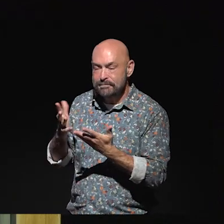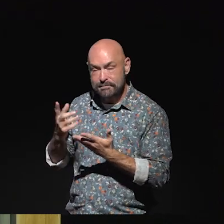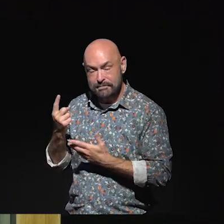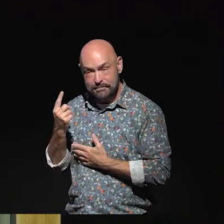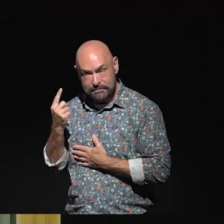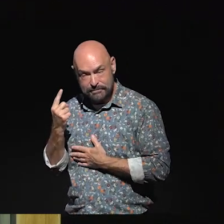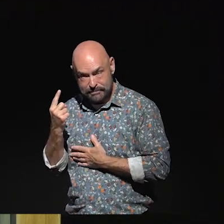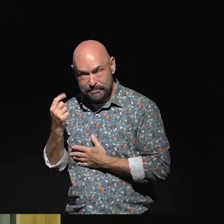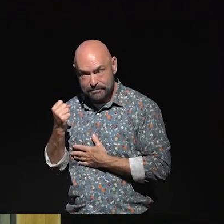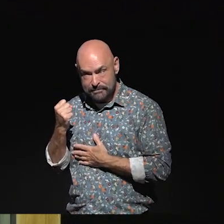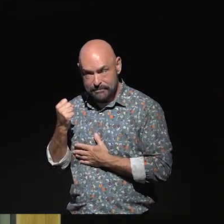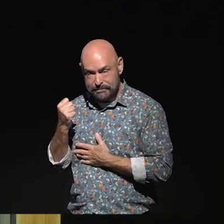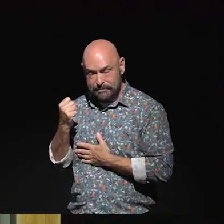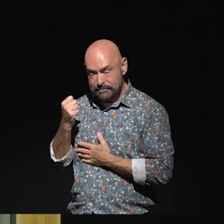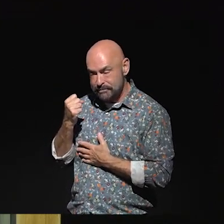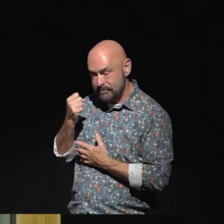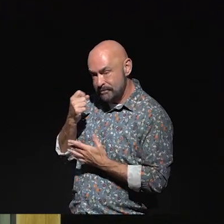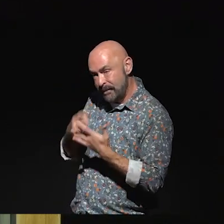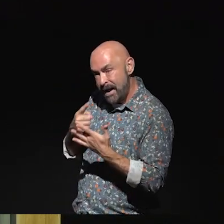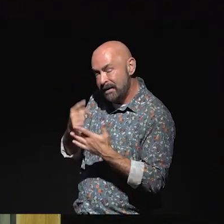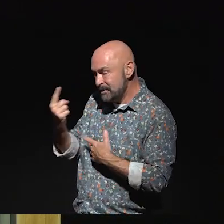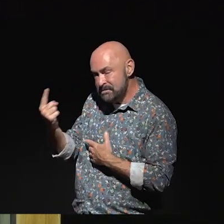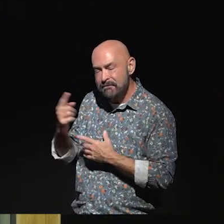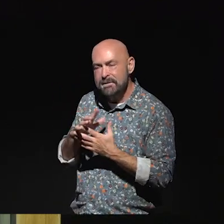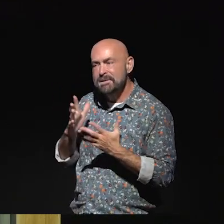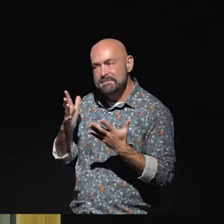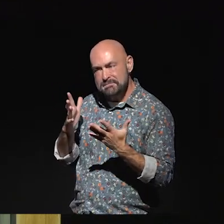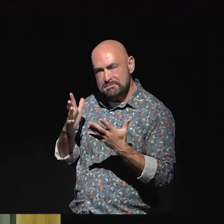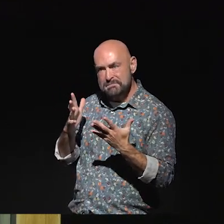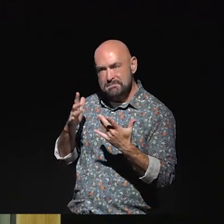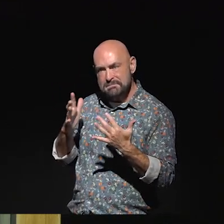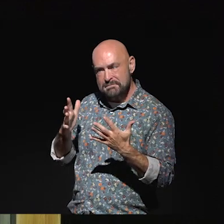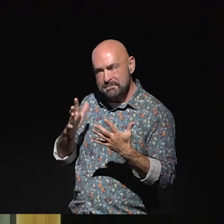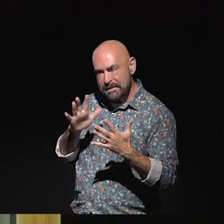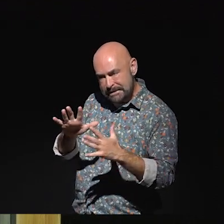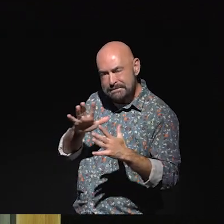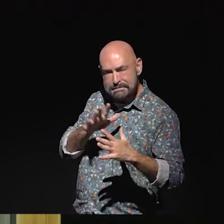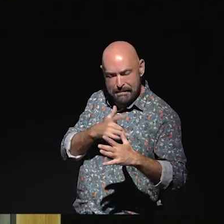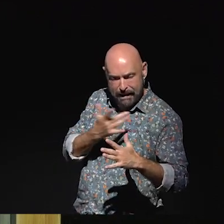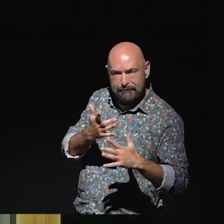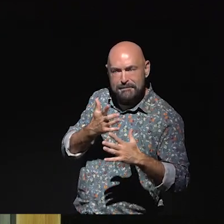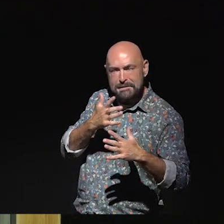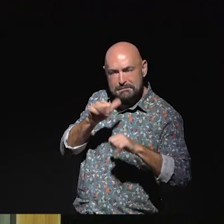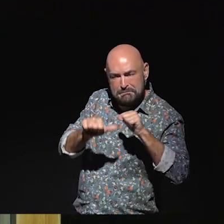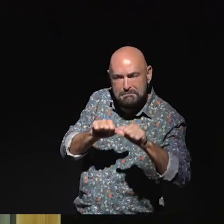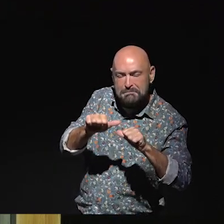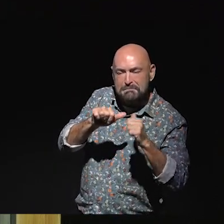and Ingres, in fact, was rather conventional in his own life and very conscious of social status, et cetera,